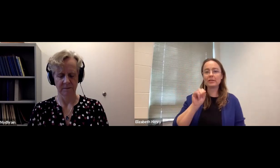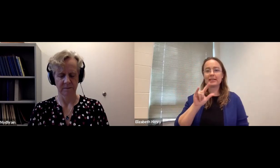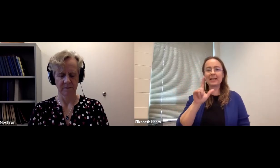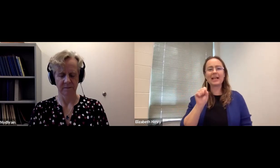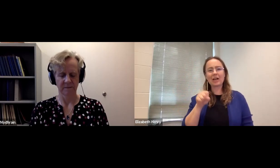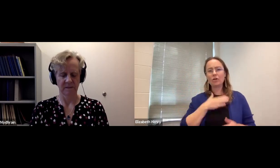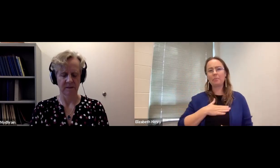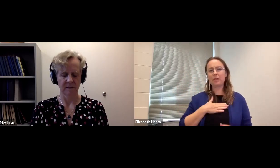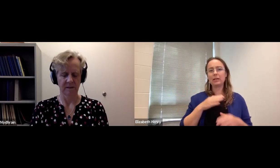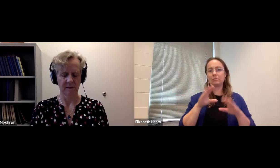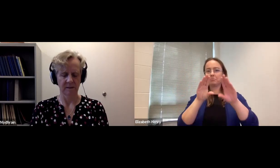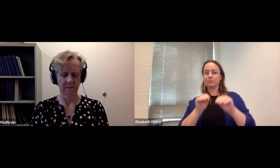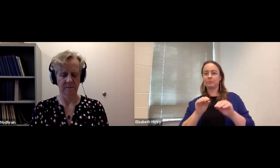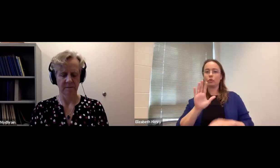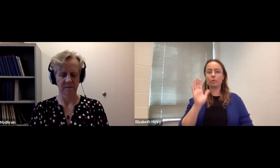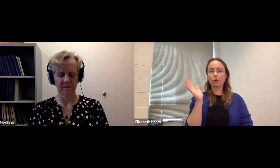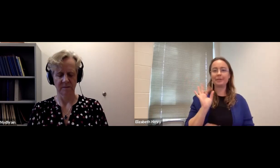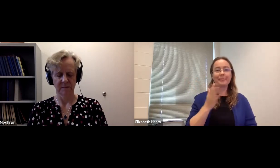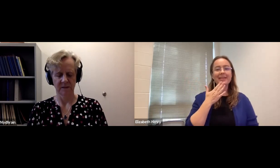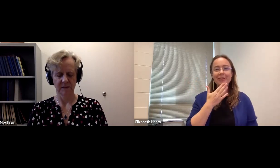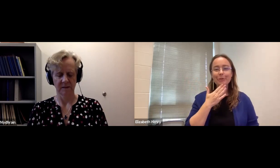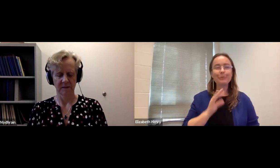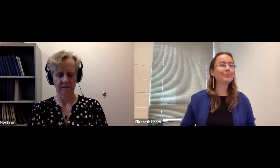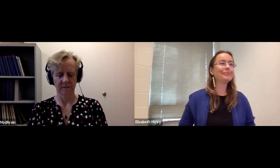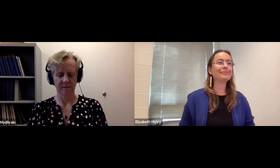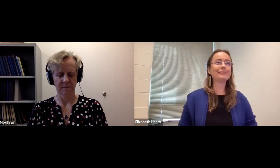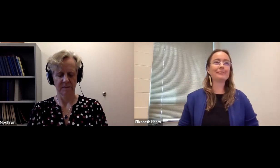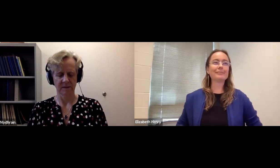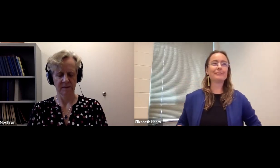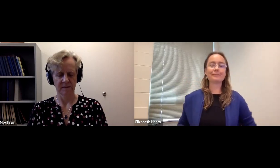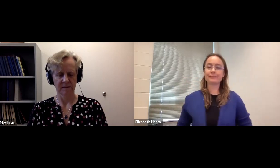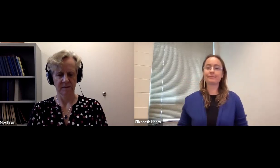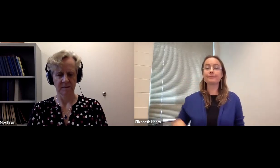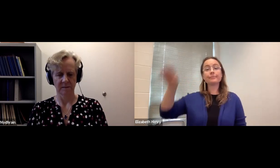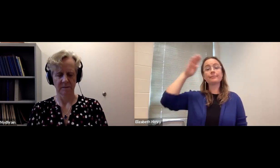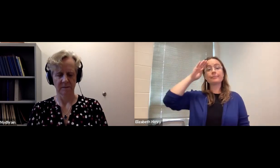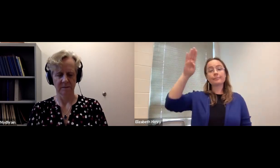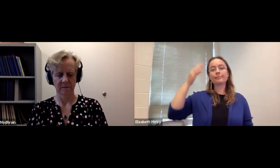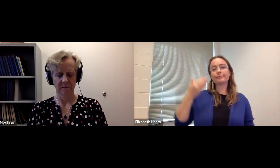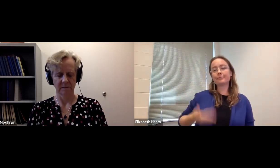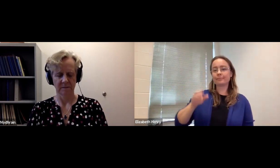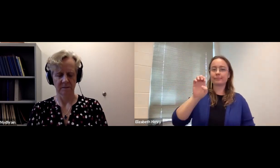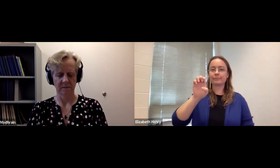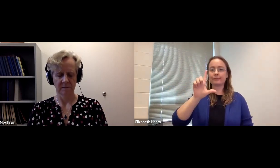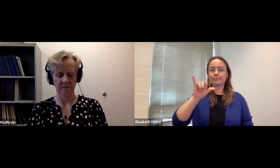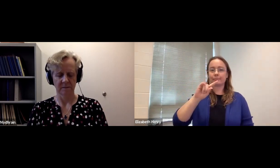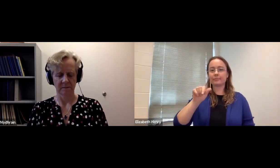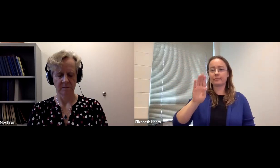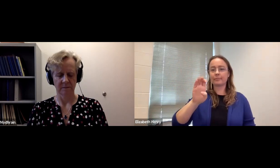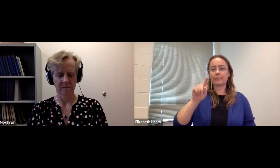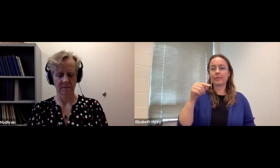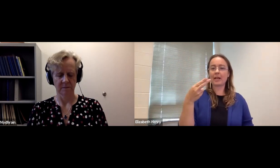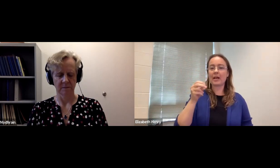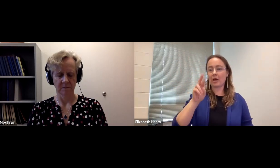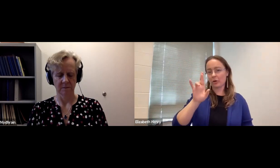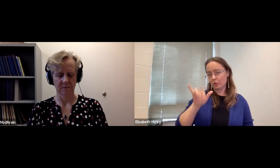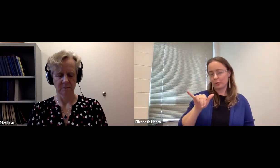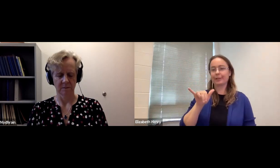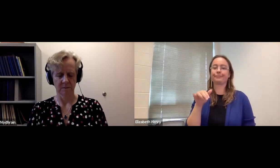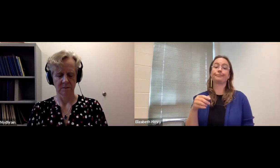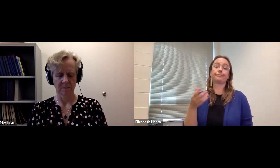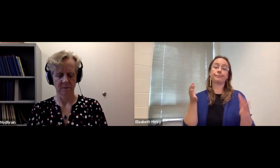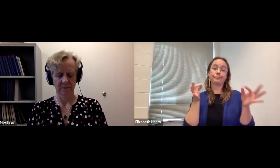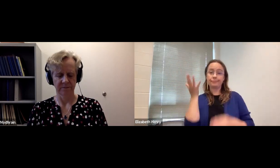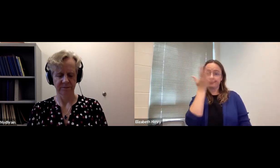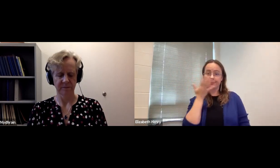Gustavo Navarrete (he/him/él): Hello, thank you so much Sile. I very much appreciate everything you shared with us in your presentation. Hello everyone, my name is Elizabeth Henry.